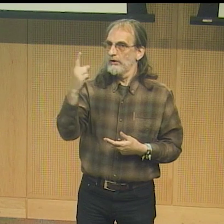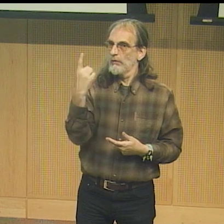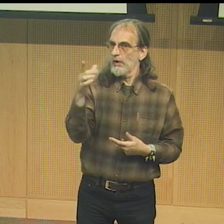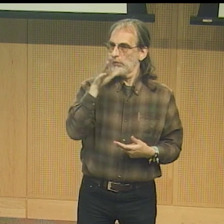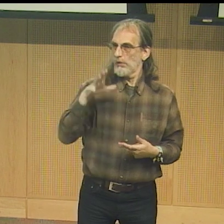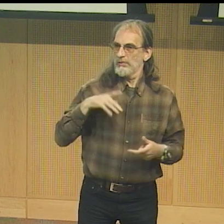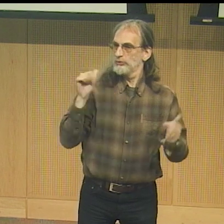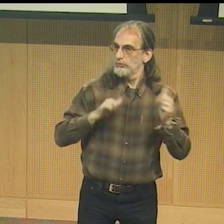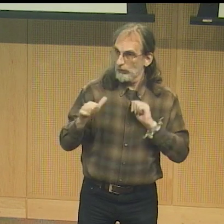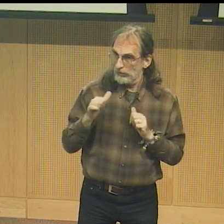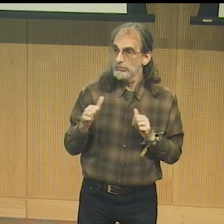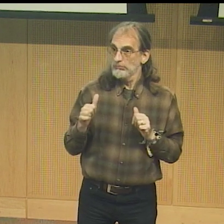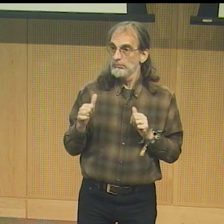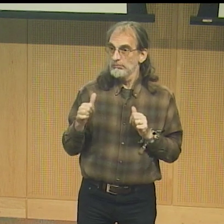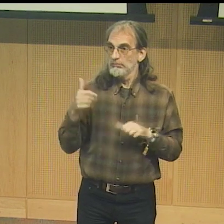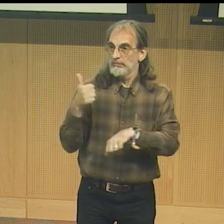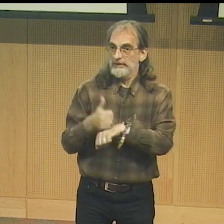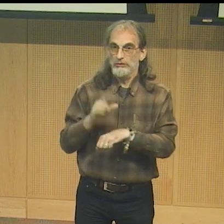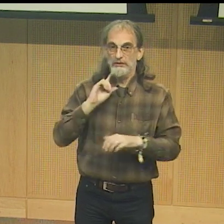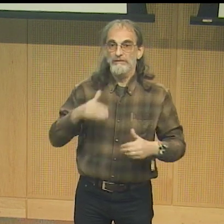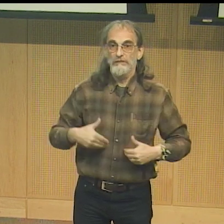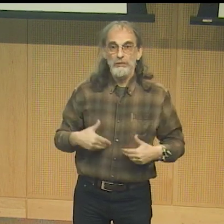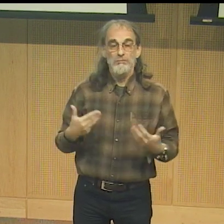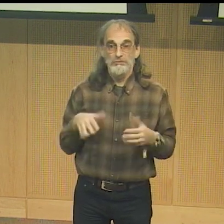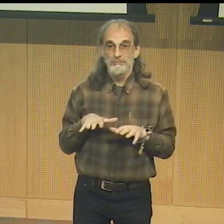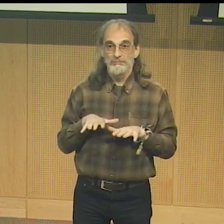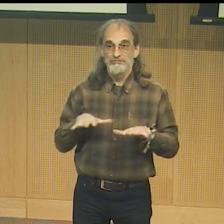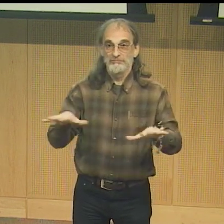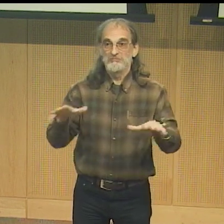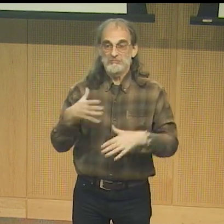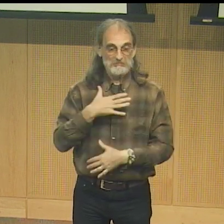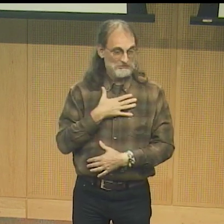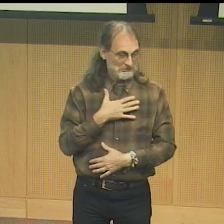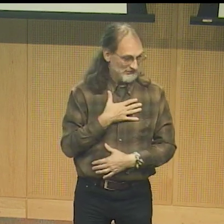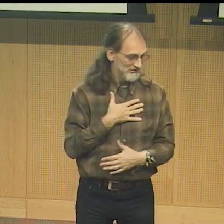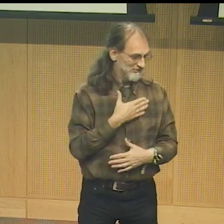She did a one-woman Deafhood show that was very popular.